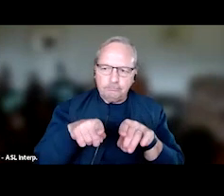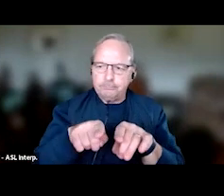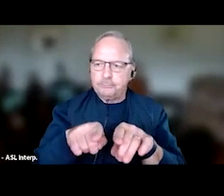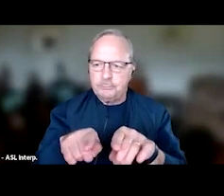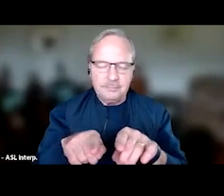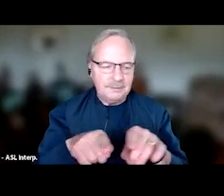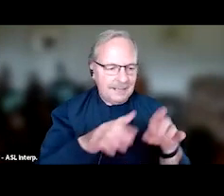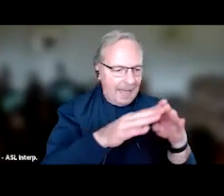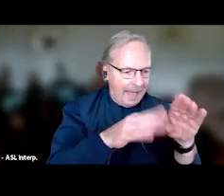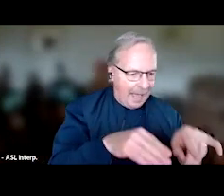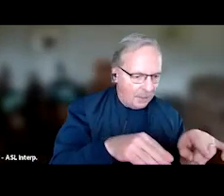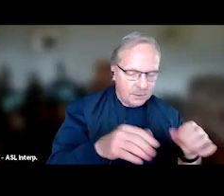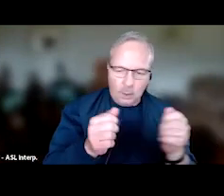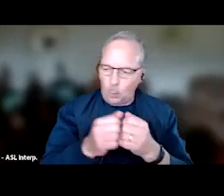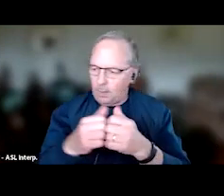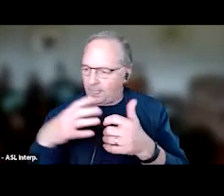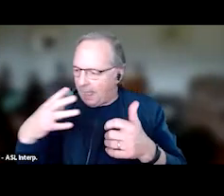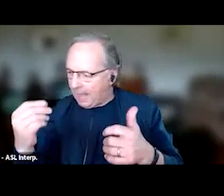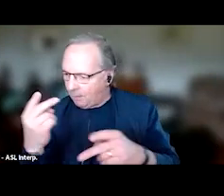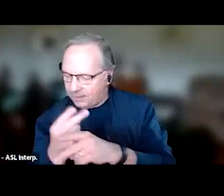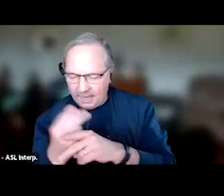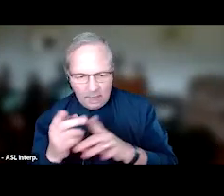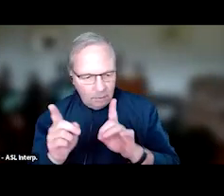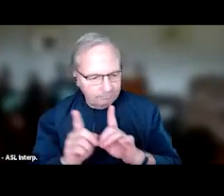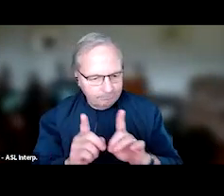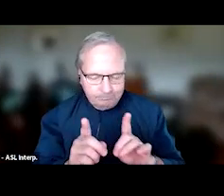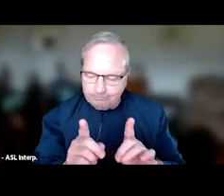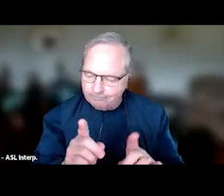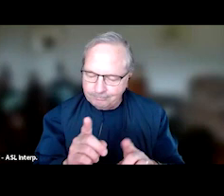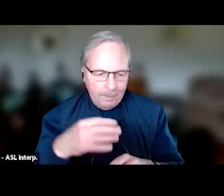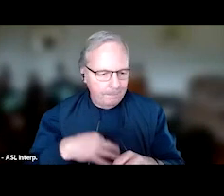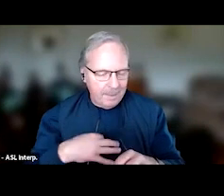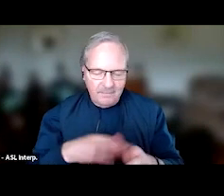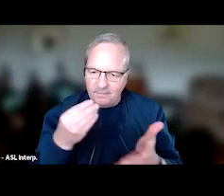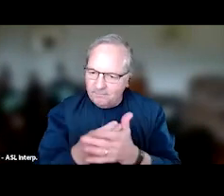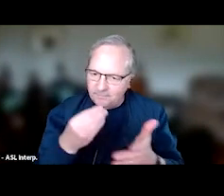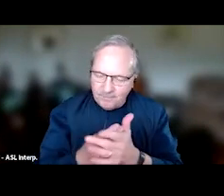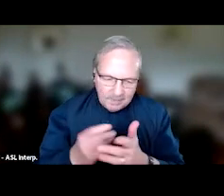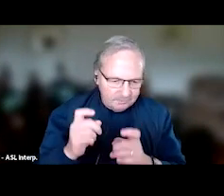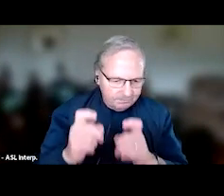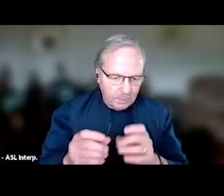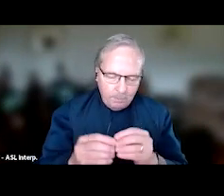with any sort of hospital community benefit funds to develop more comprehensive systems